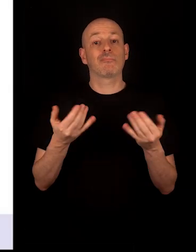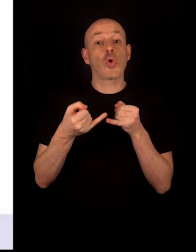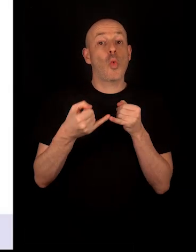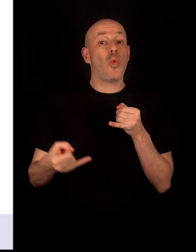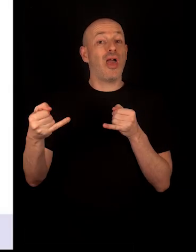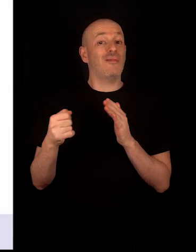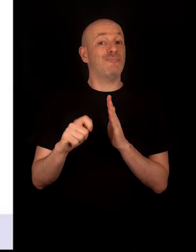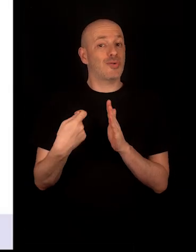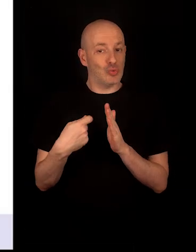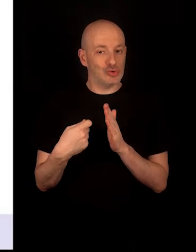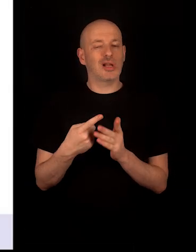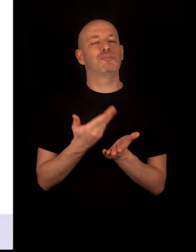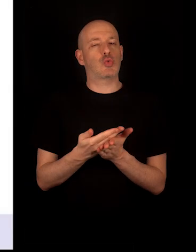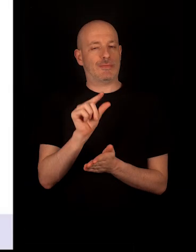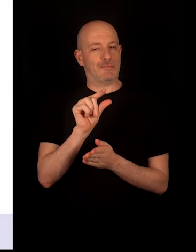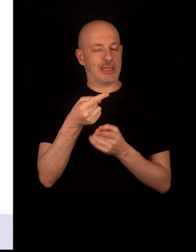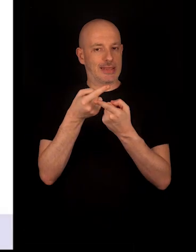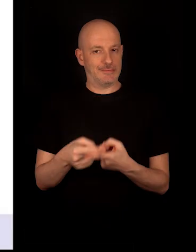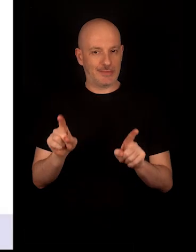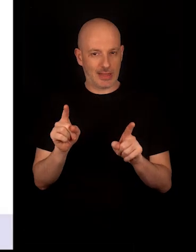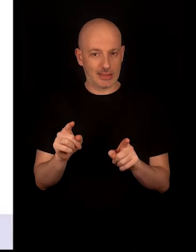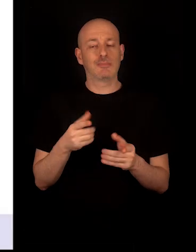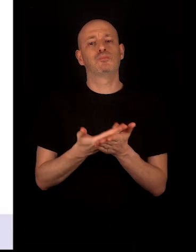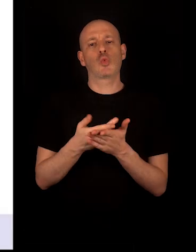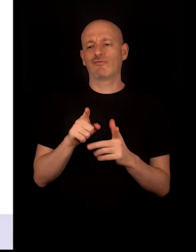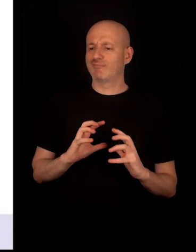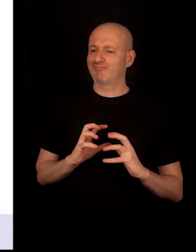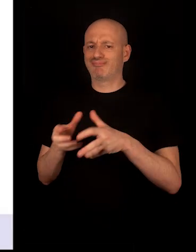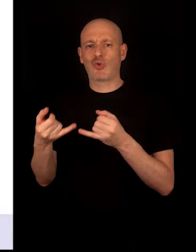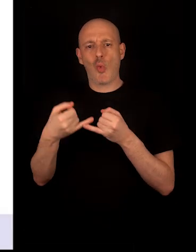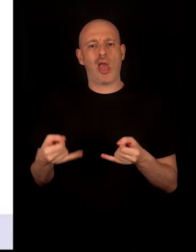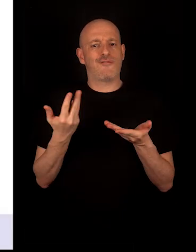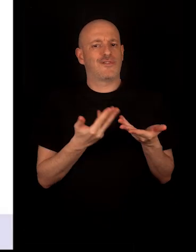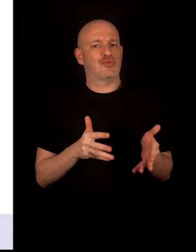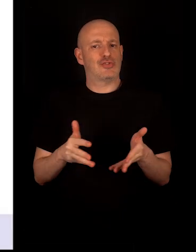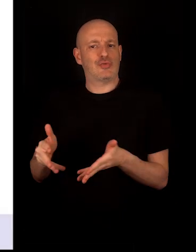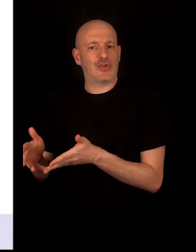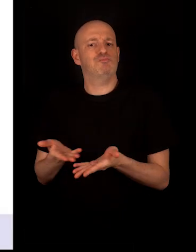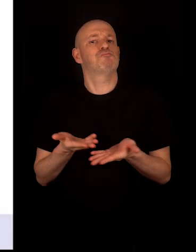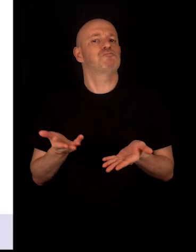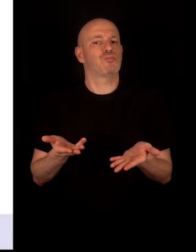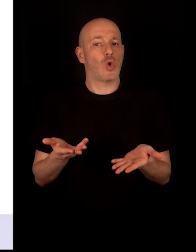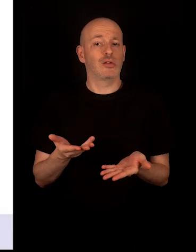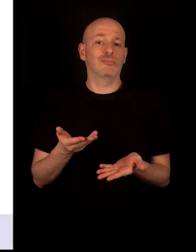And for virtual projects, the proofs look a bit different. To prove the virtual project implementation,